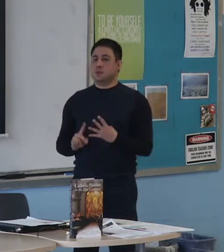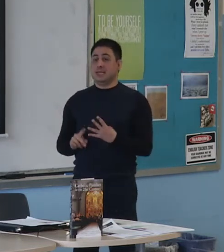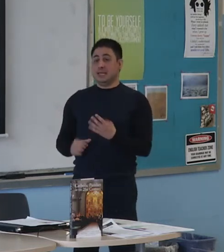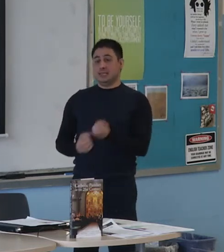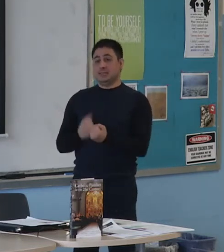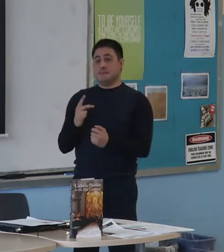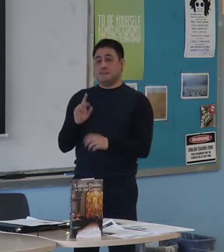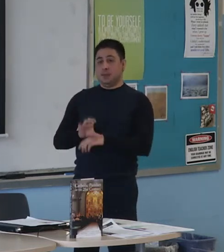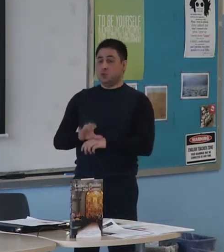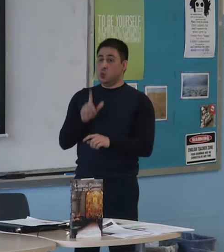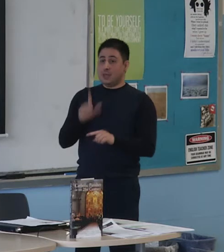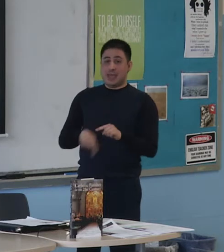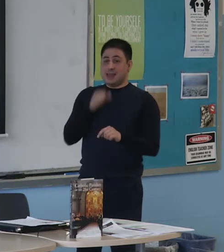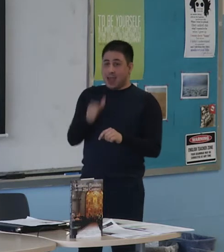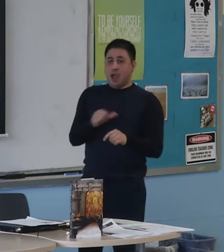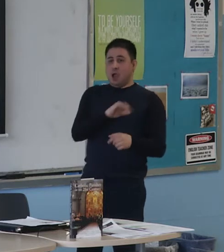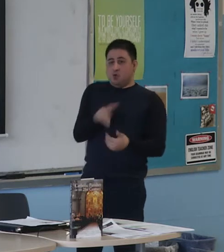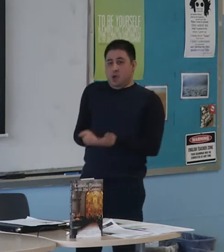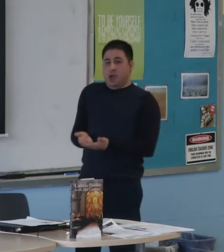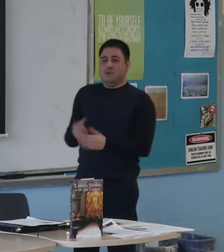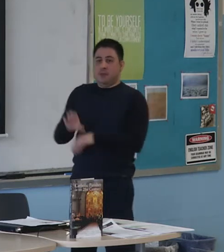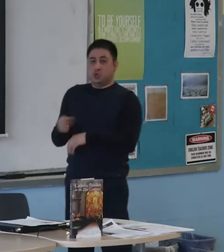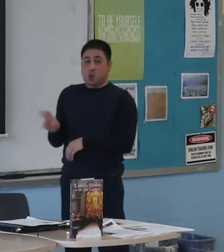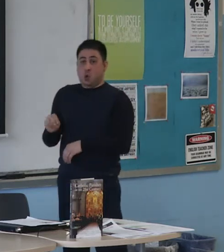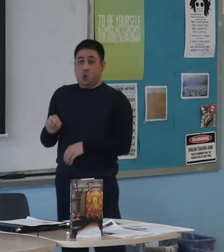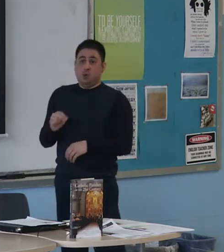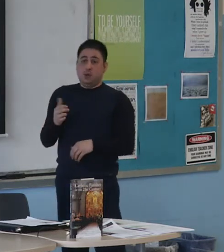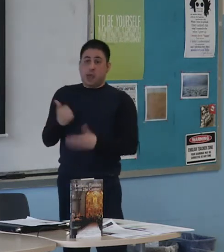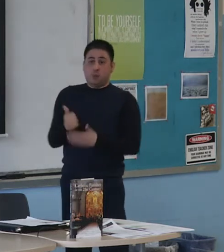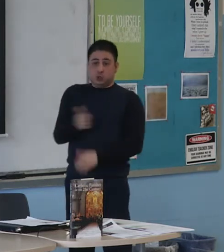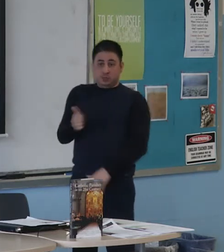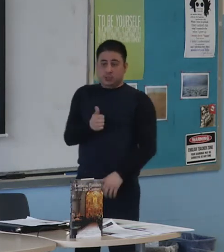cannot get to the parish on their own, without help, with transportation?" 62%.